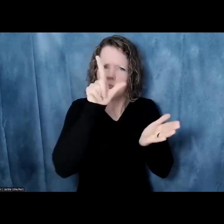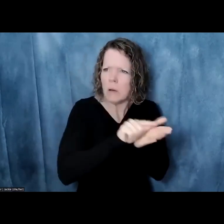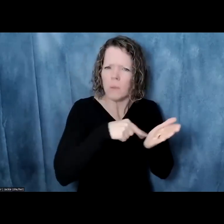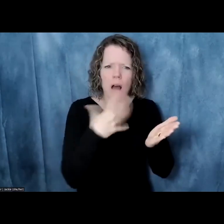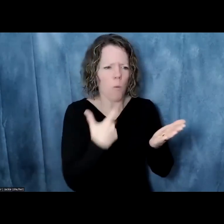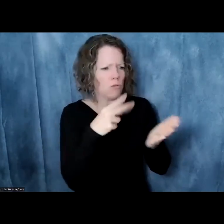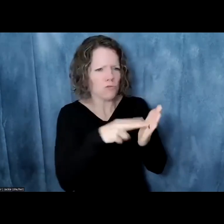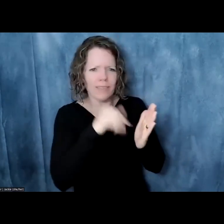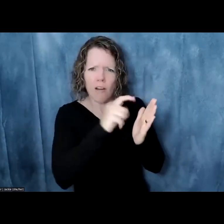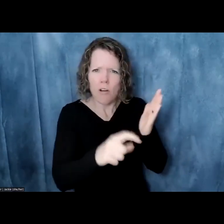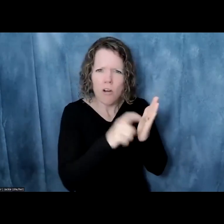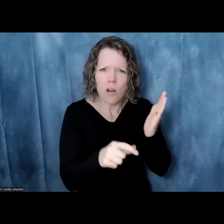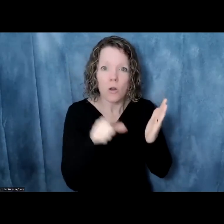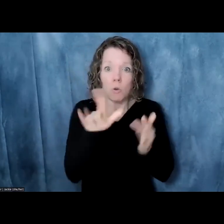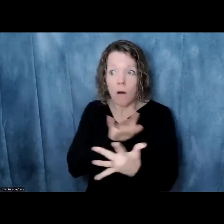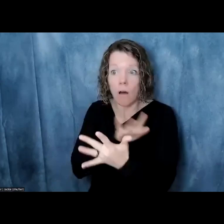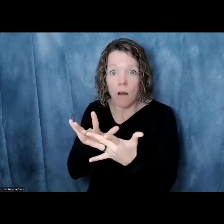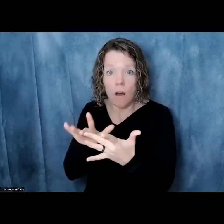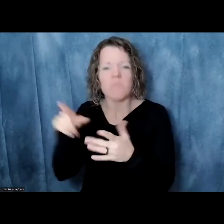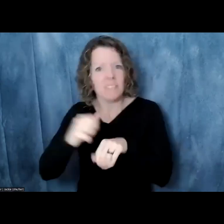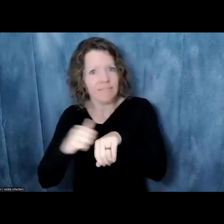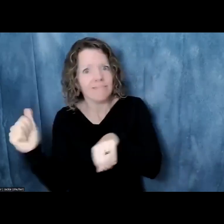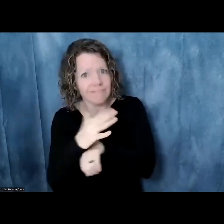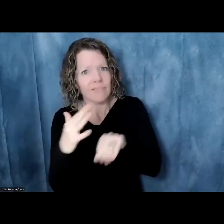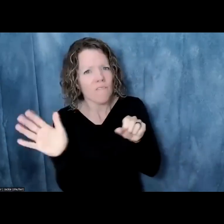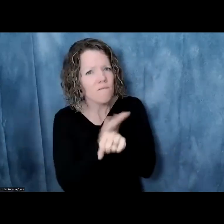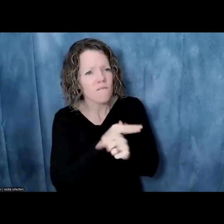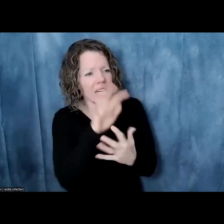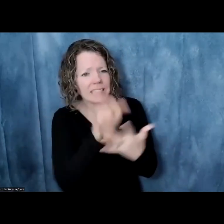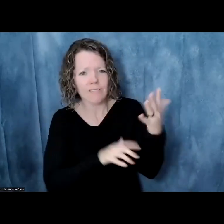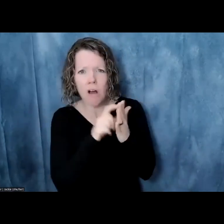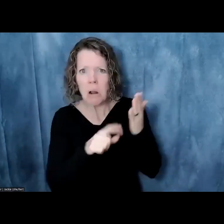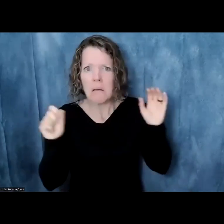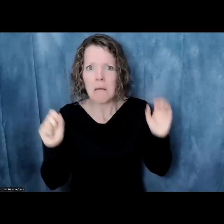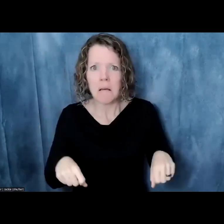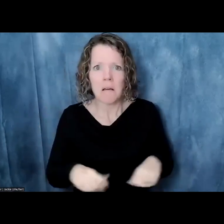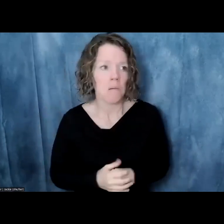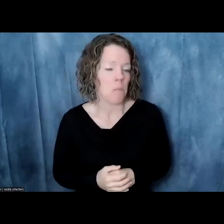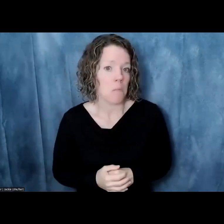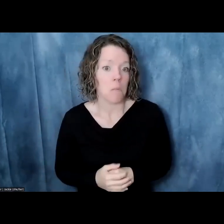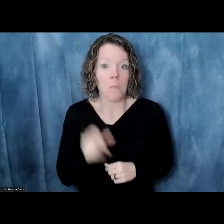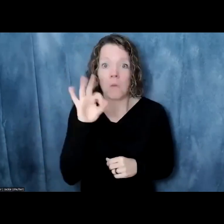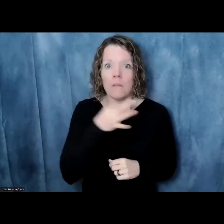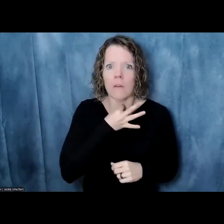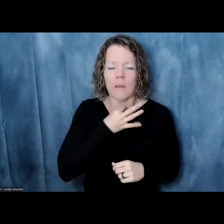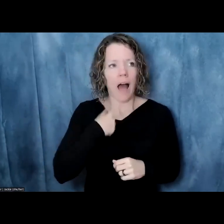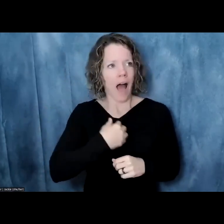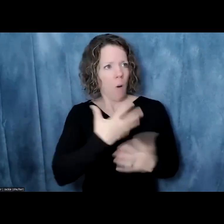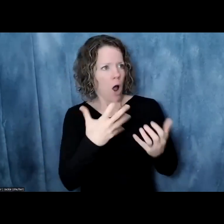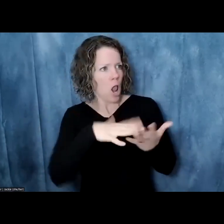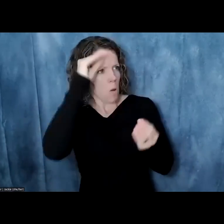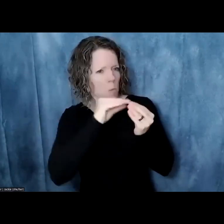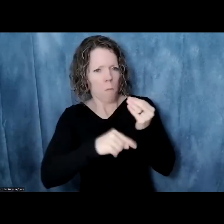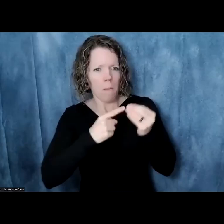full text article. If there's an area of interest just ask for a literature review. Among the many